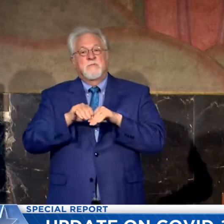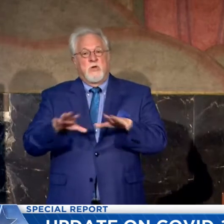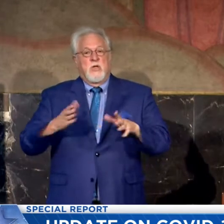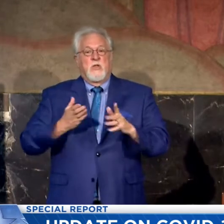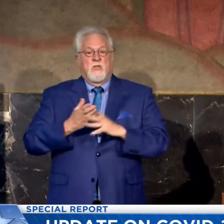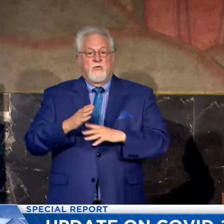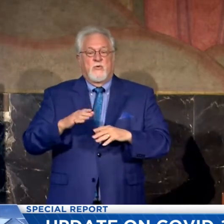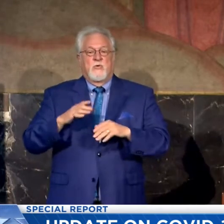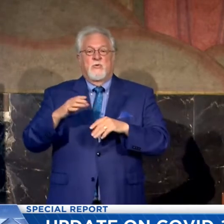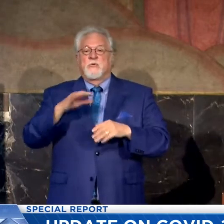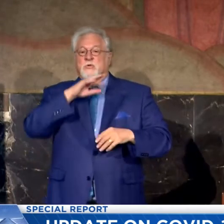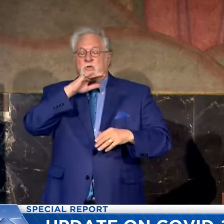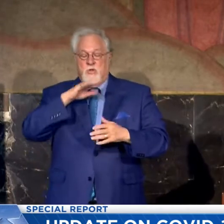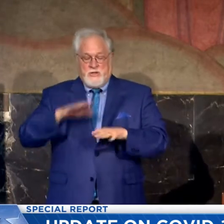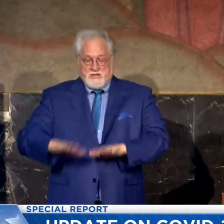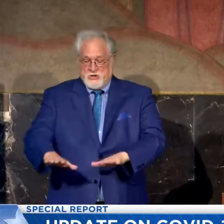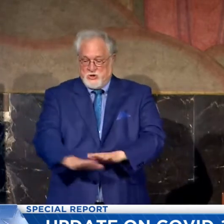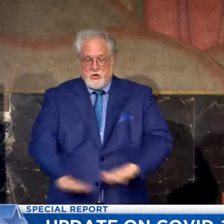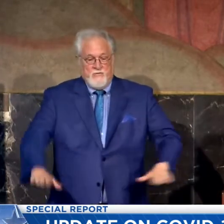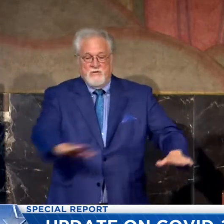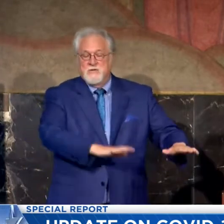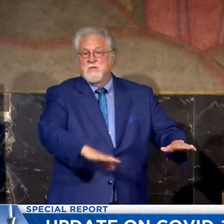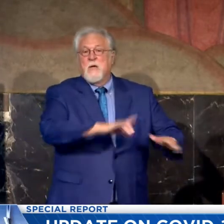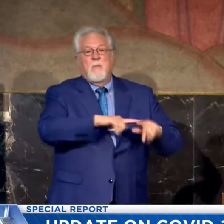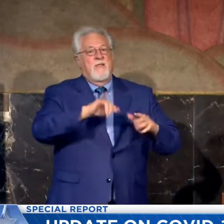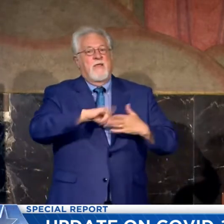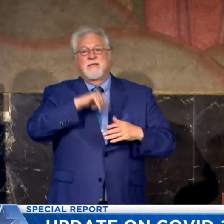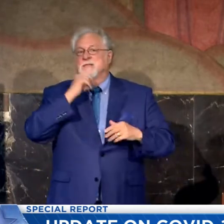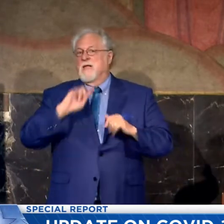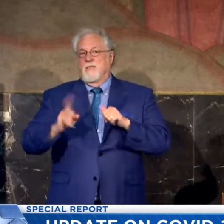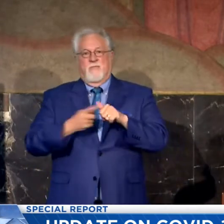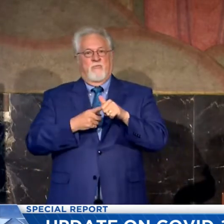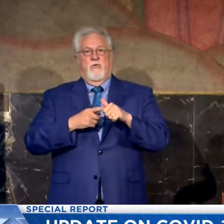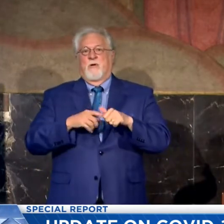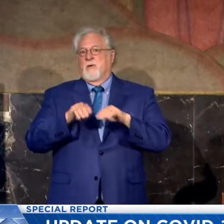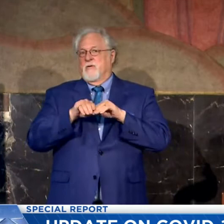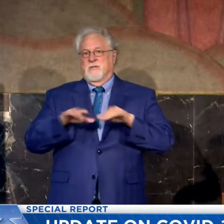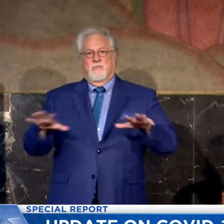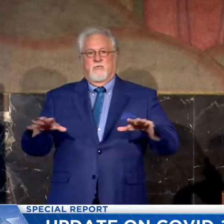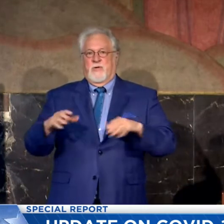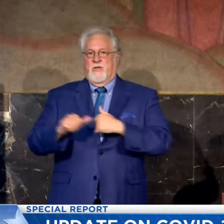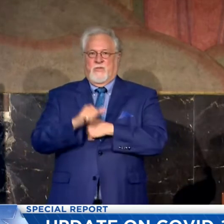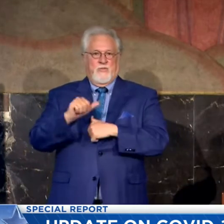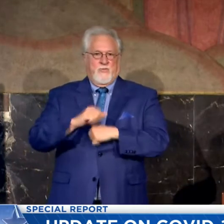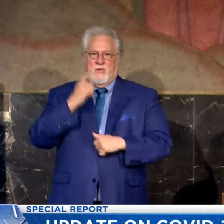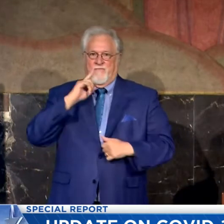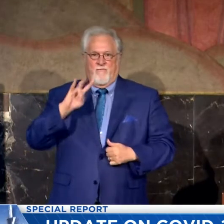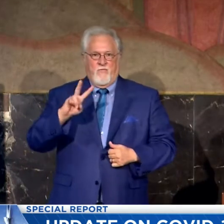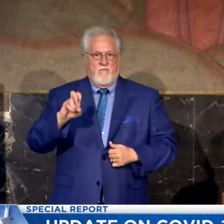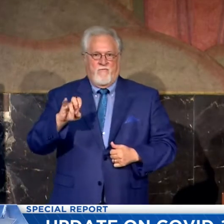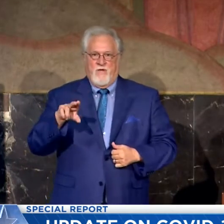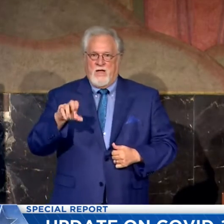ÃTHE VIRUS IS SPREADING. THERE IS STILL RISK FOR IT TO BE SPREAD THROUGH CONTAMINATED